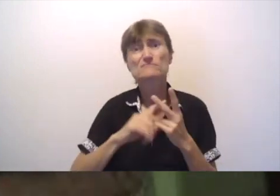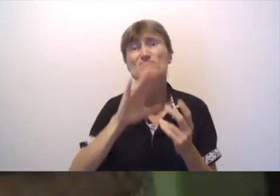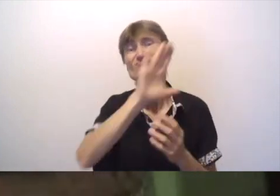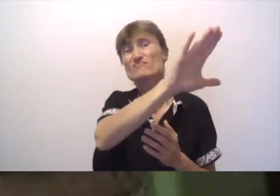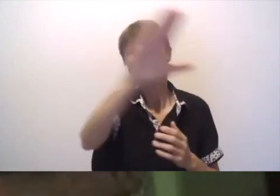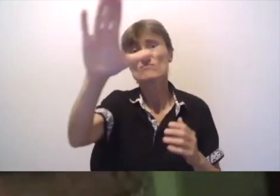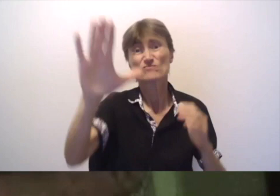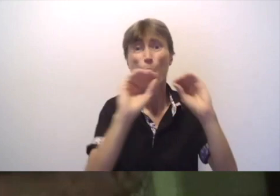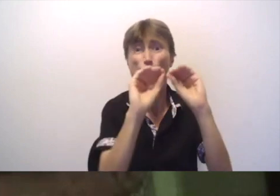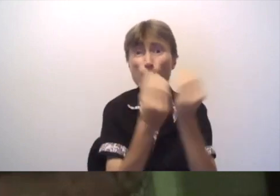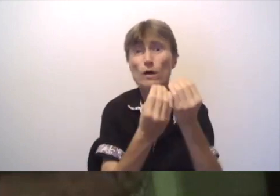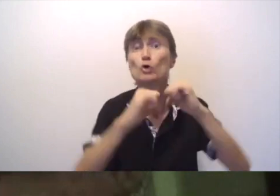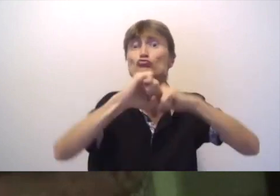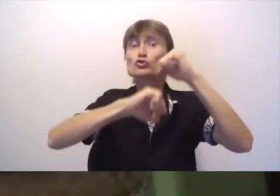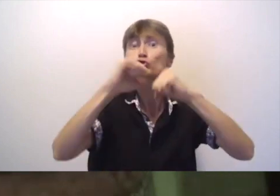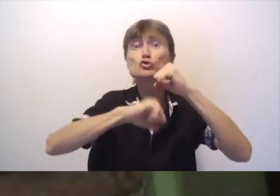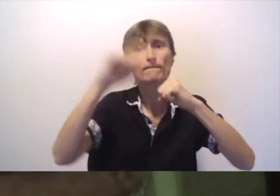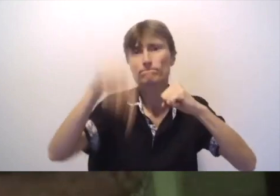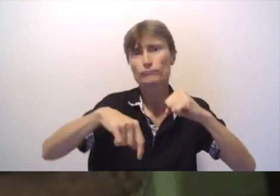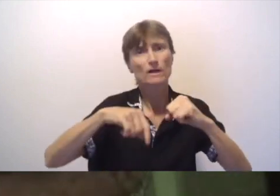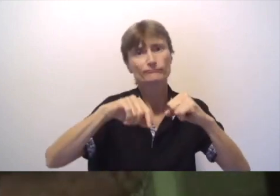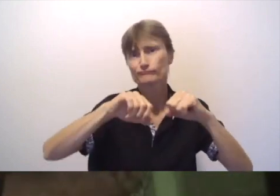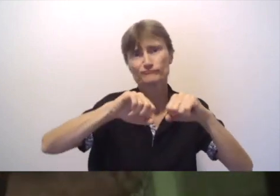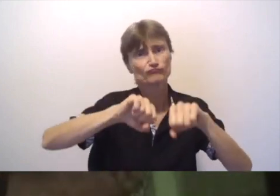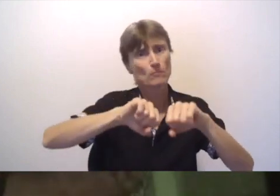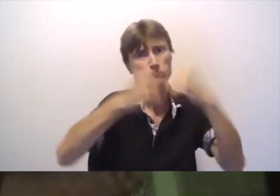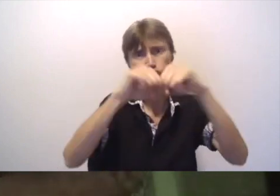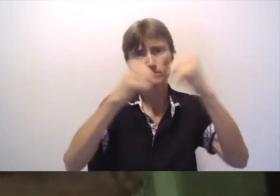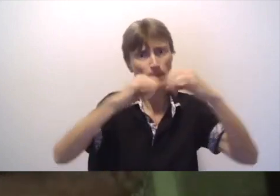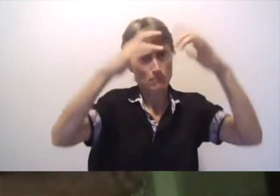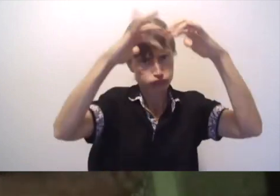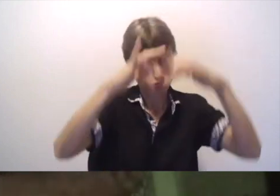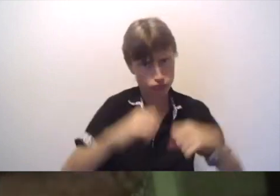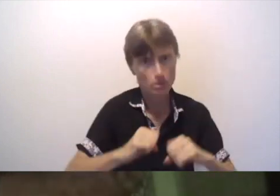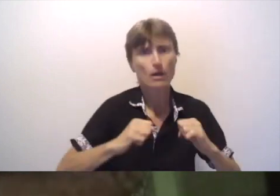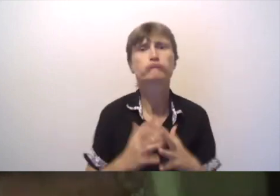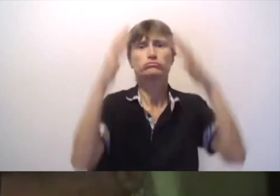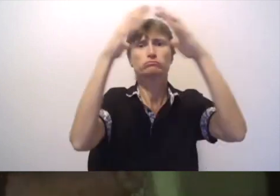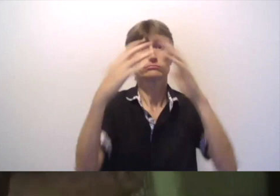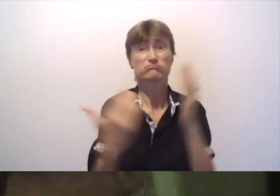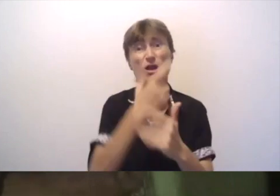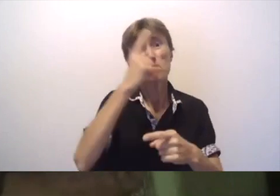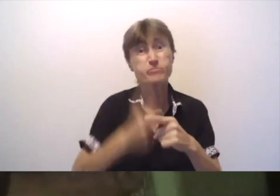people have to be more open-minded and positions of power have to be transferred to people of color indigenous people